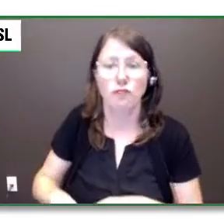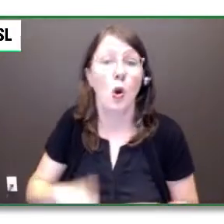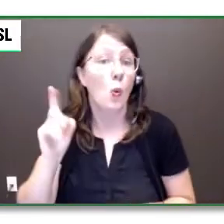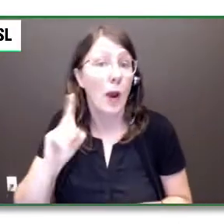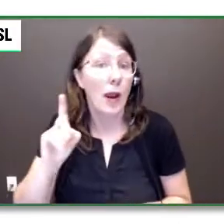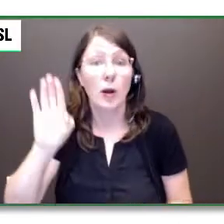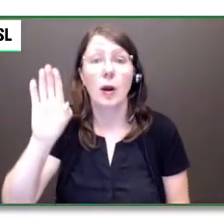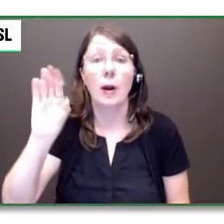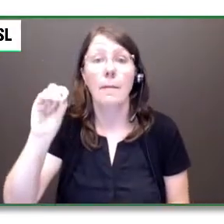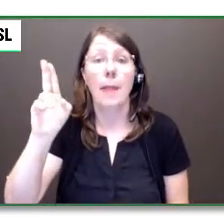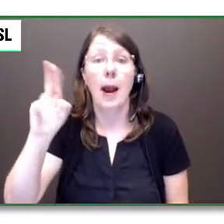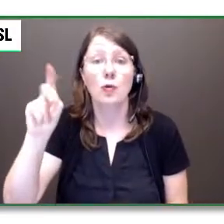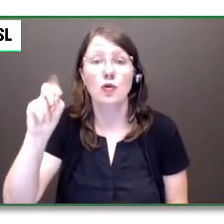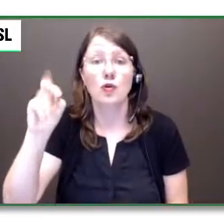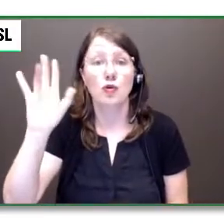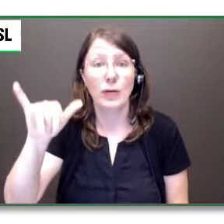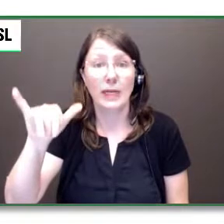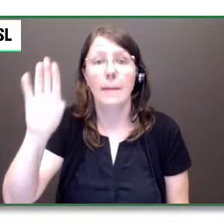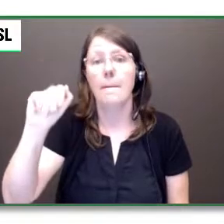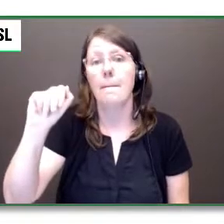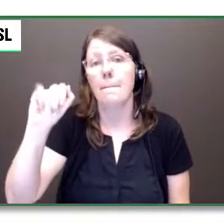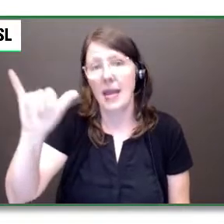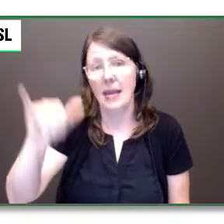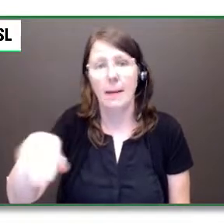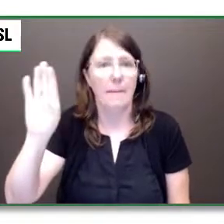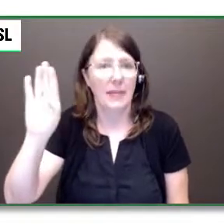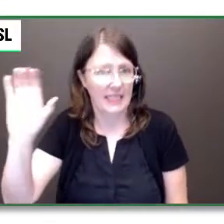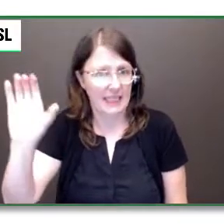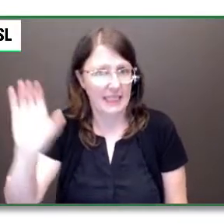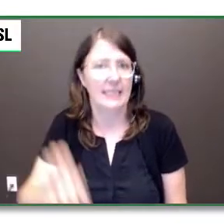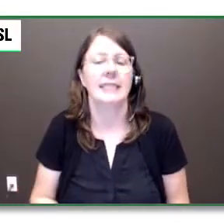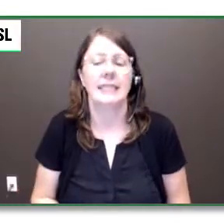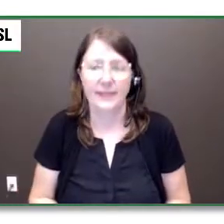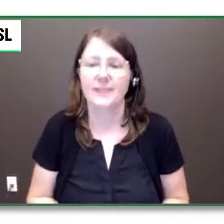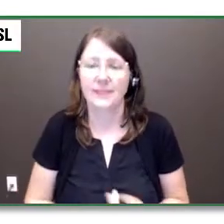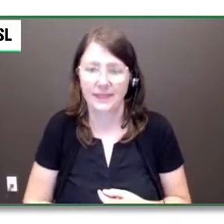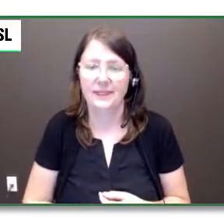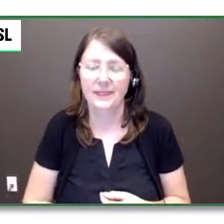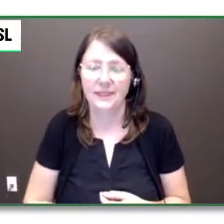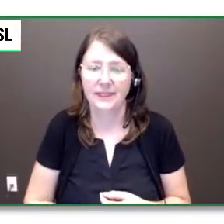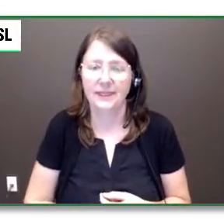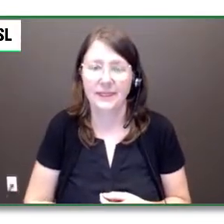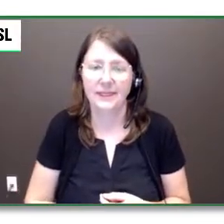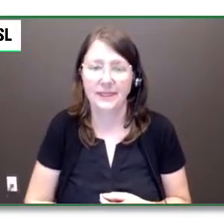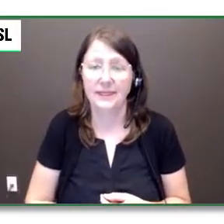uh participants to um to a diversity of parks in the in the